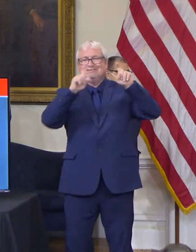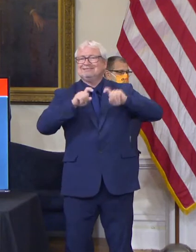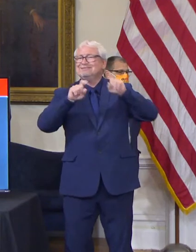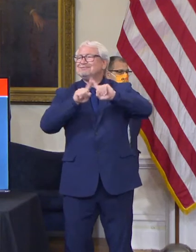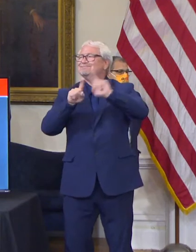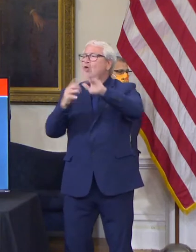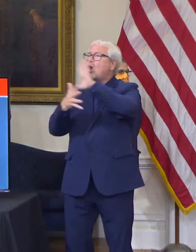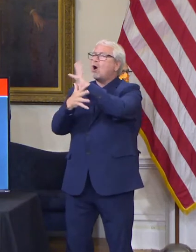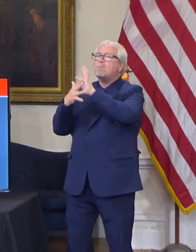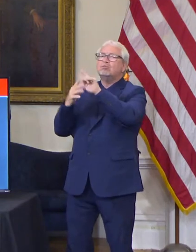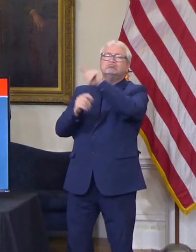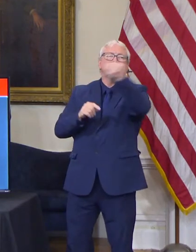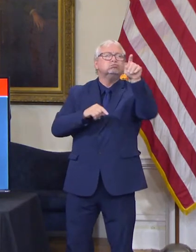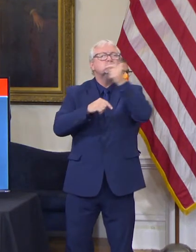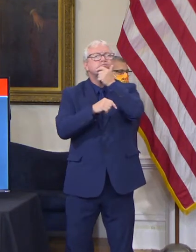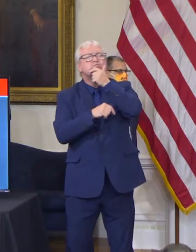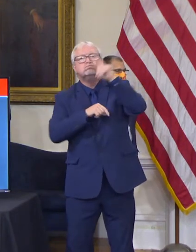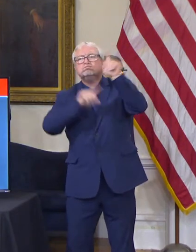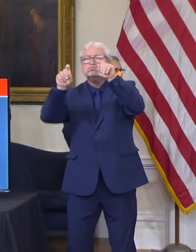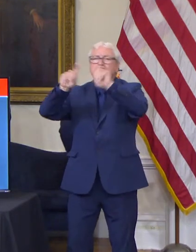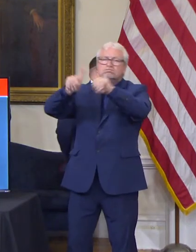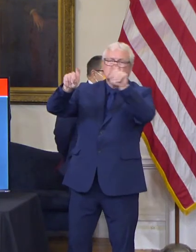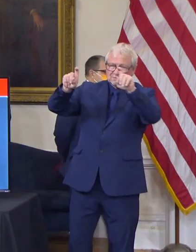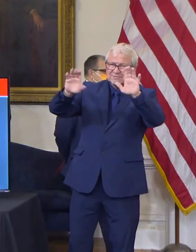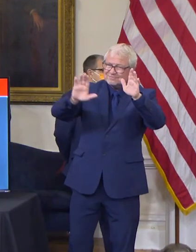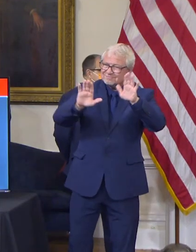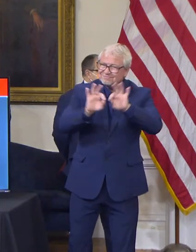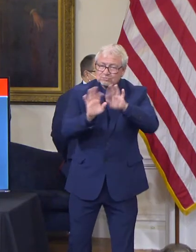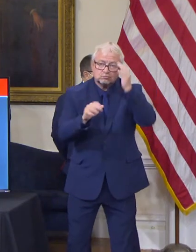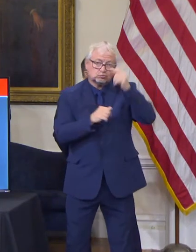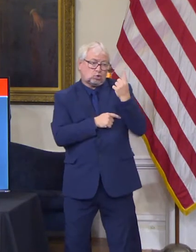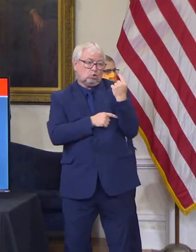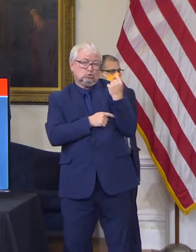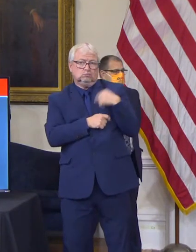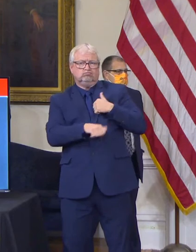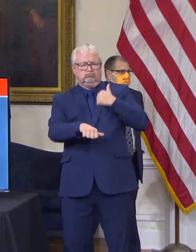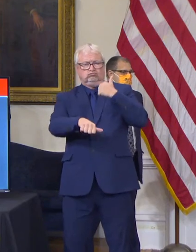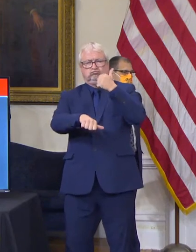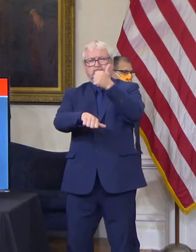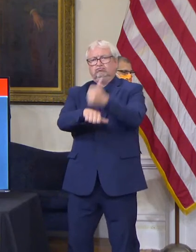capacity they've been given. Last year Maryland introduced a statewide testing program